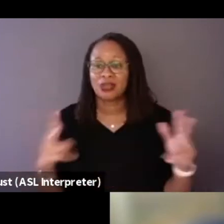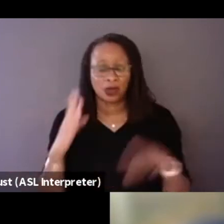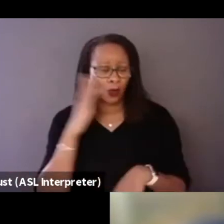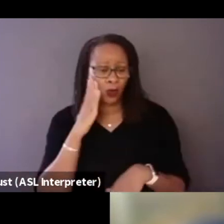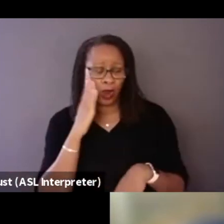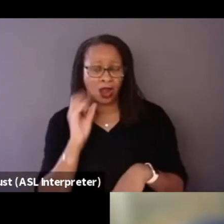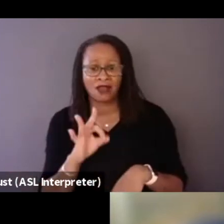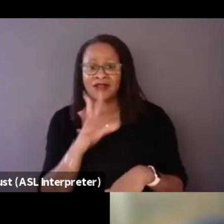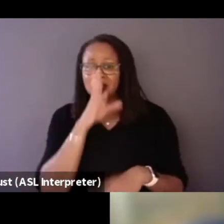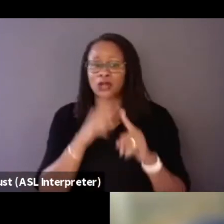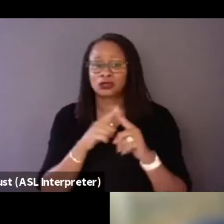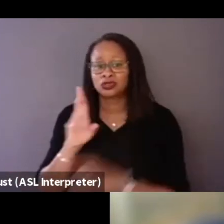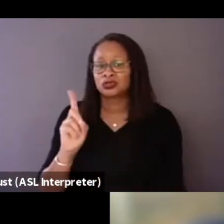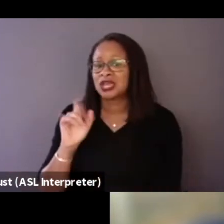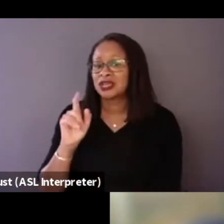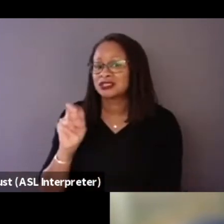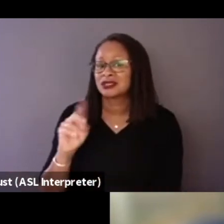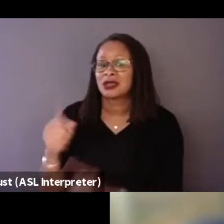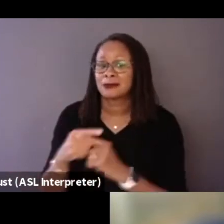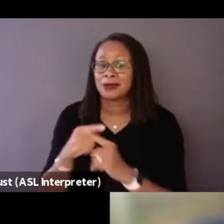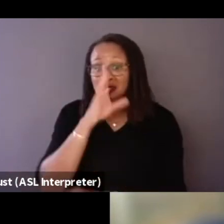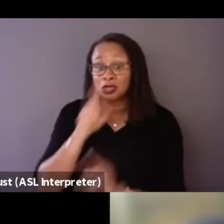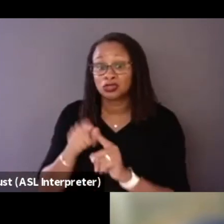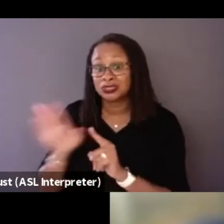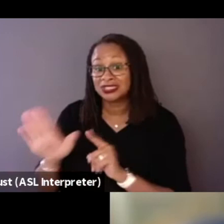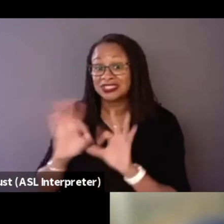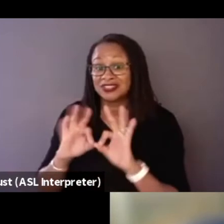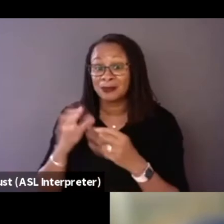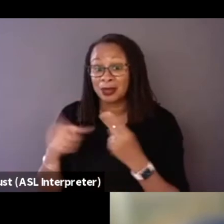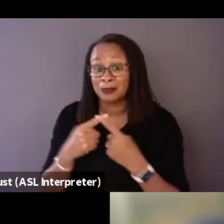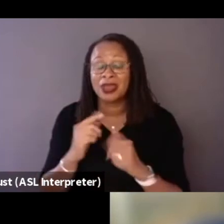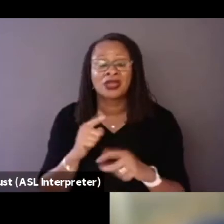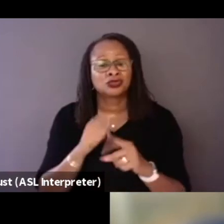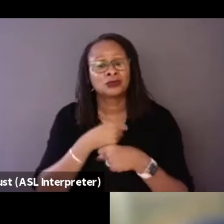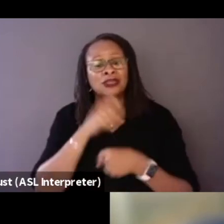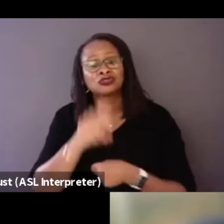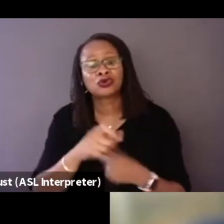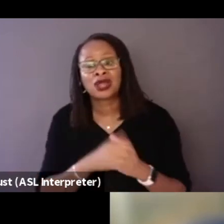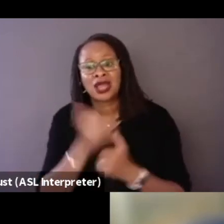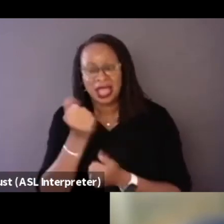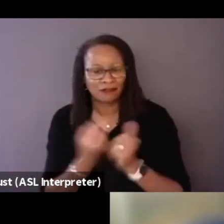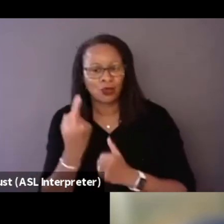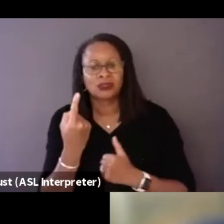Talked to Denilson about directly, talked to his family about, just to make sure that everyone was on the same page